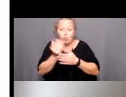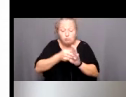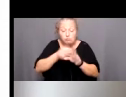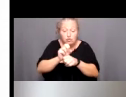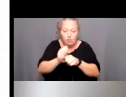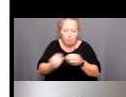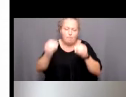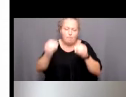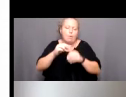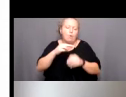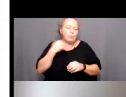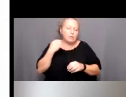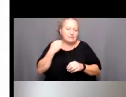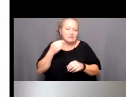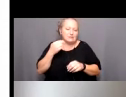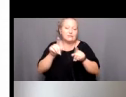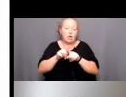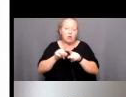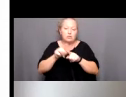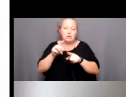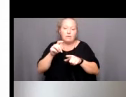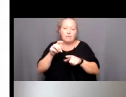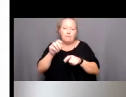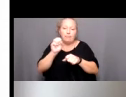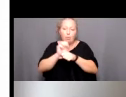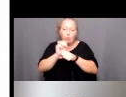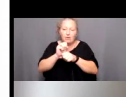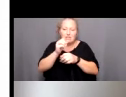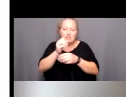workers and new to the job appear to be at the highest